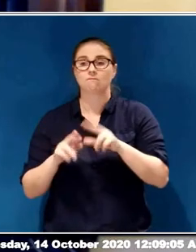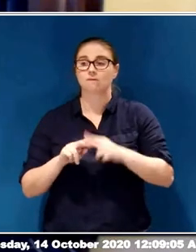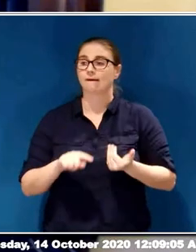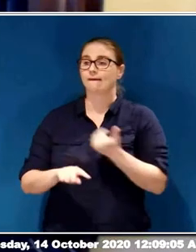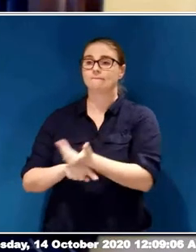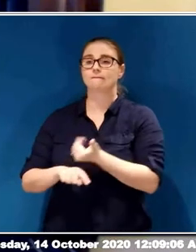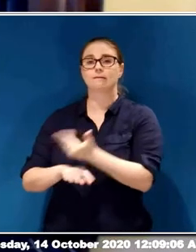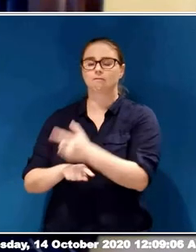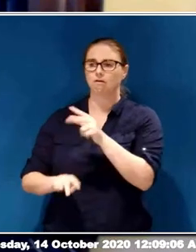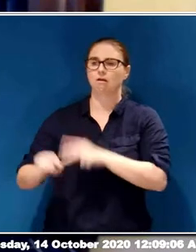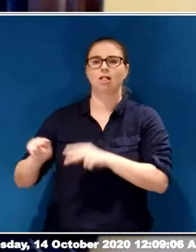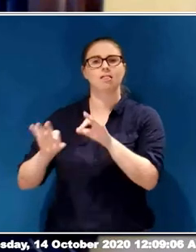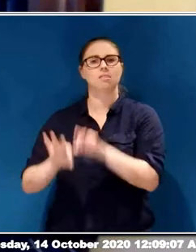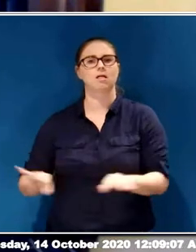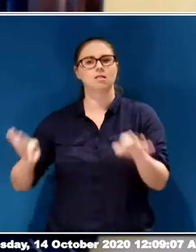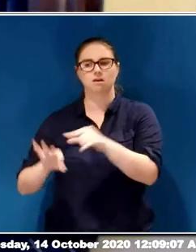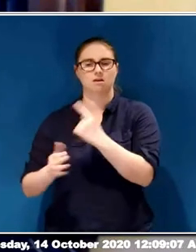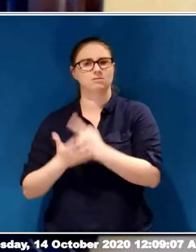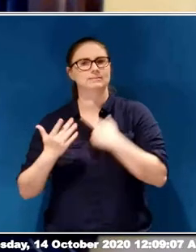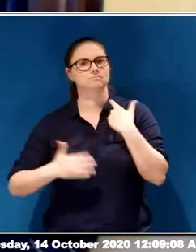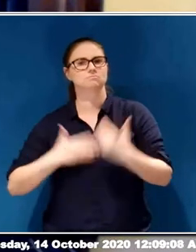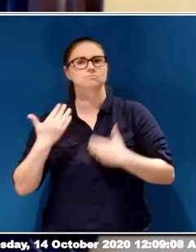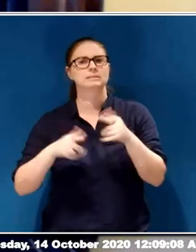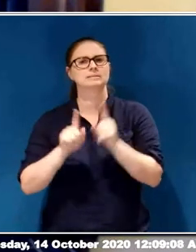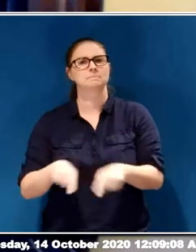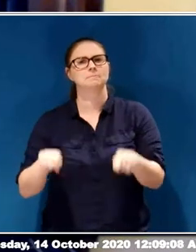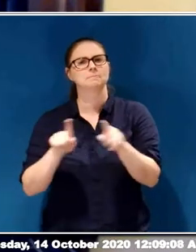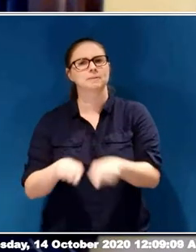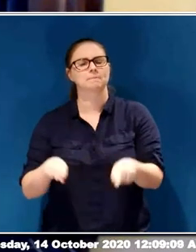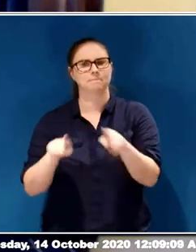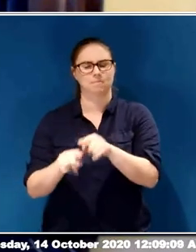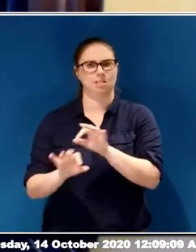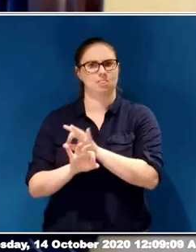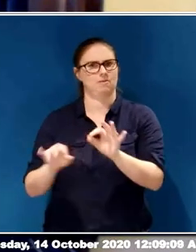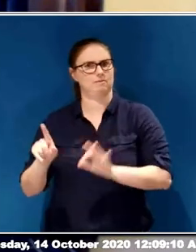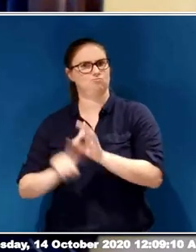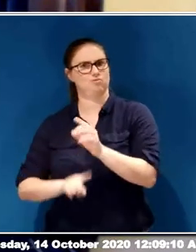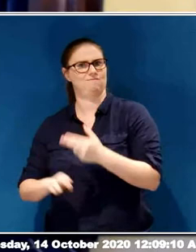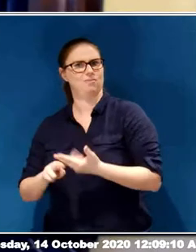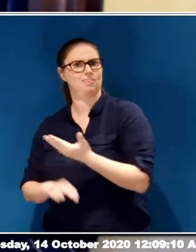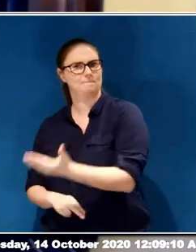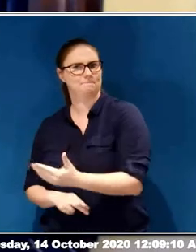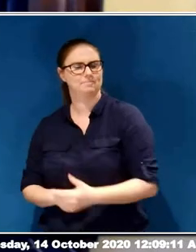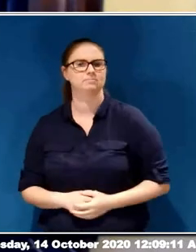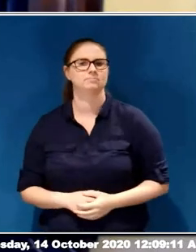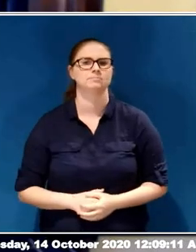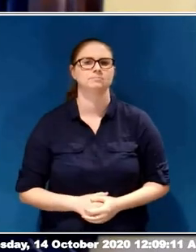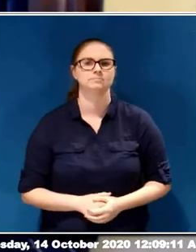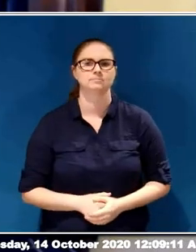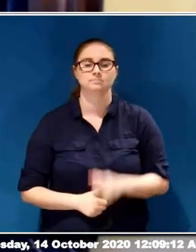And do you see accountability as having any role in that respect? DR de BRUIN: Accountability is absolutely vital.